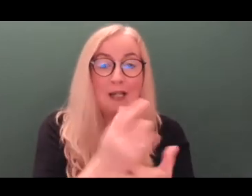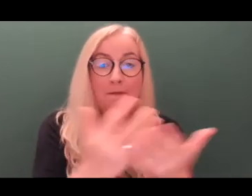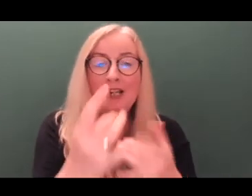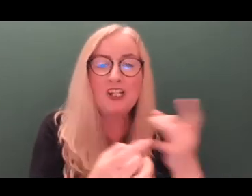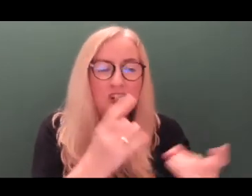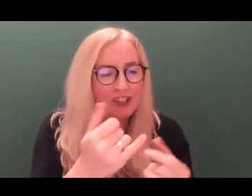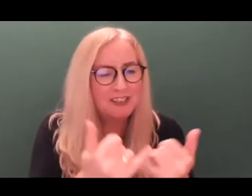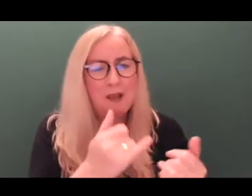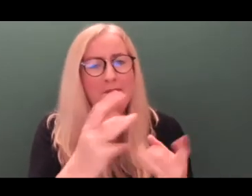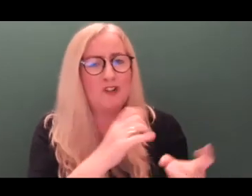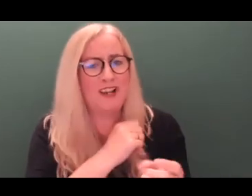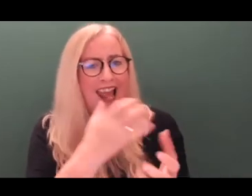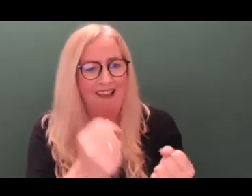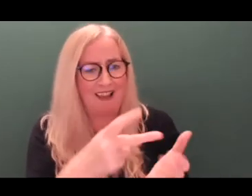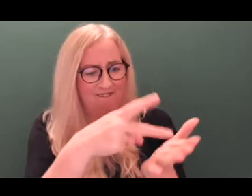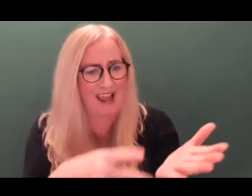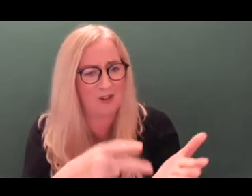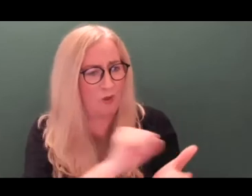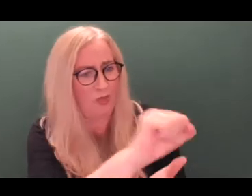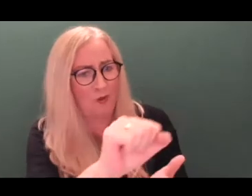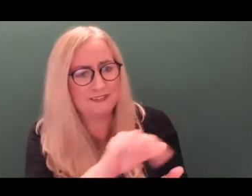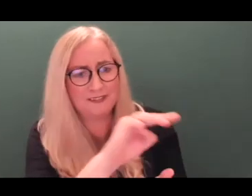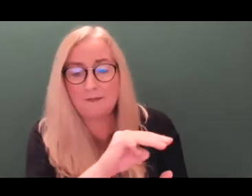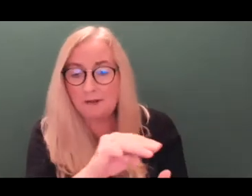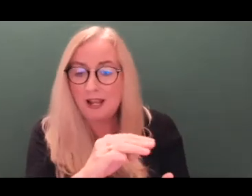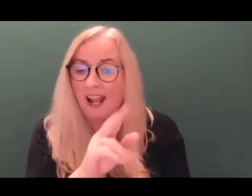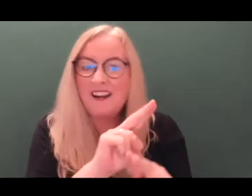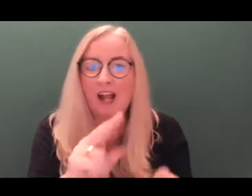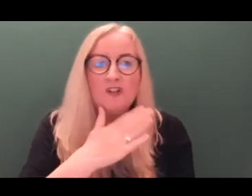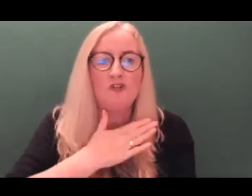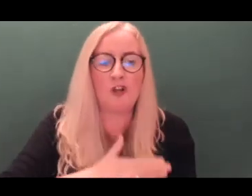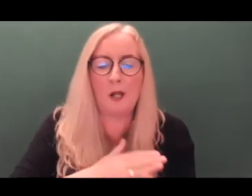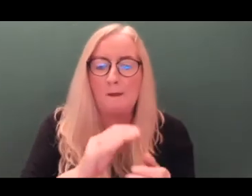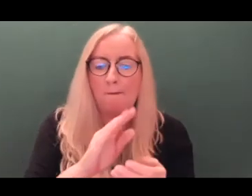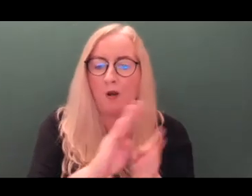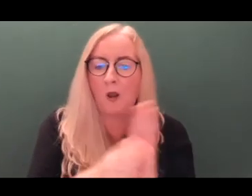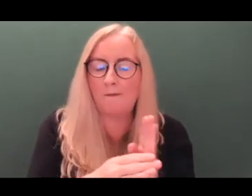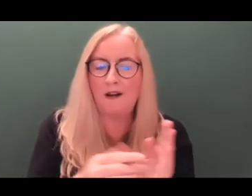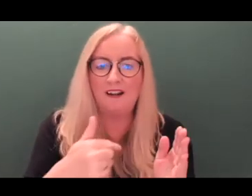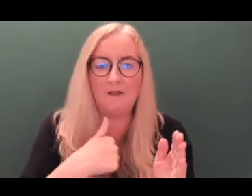and that we really it doesn't just become ourselves talking to each other, that we actually